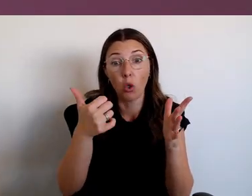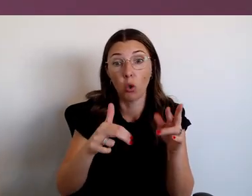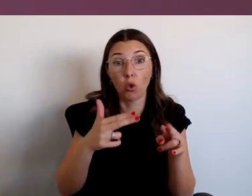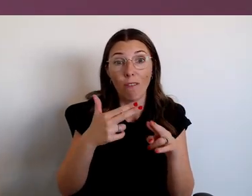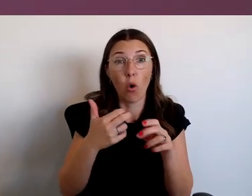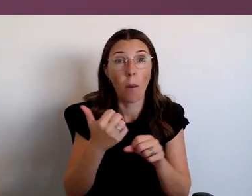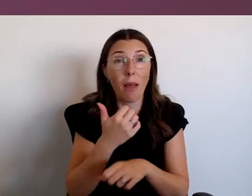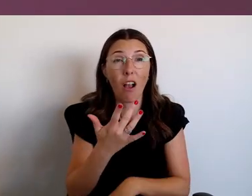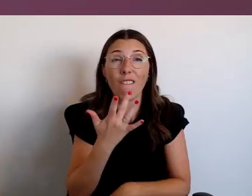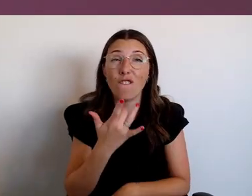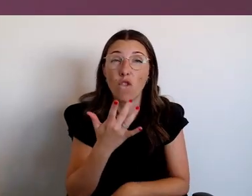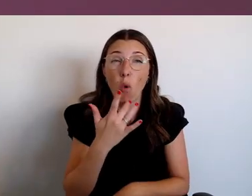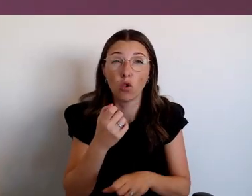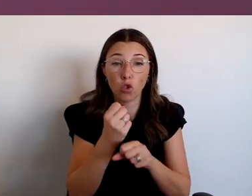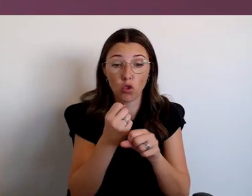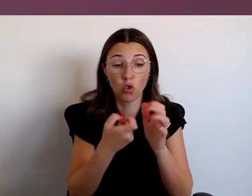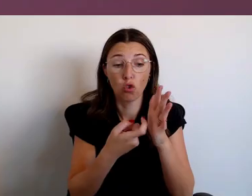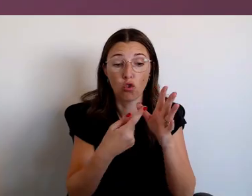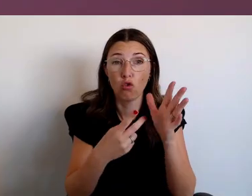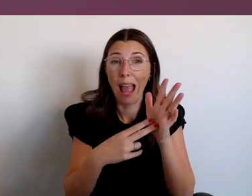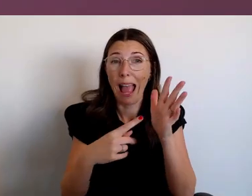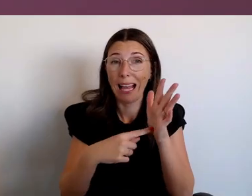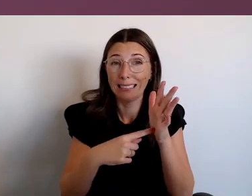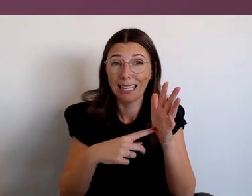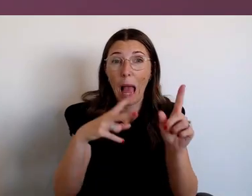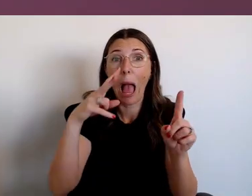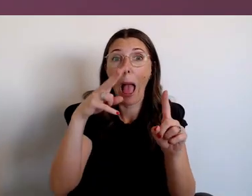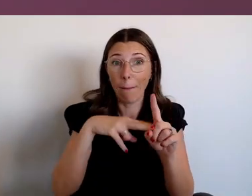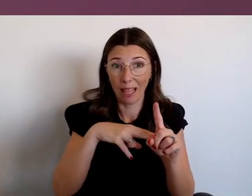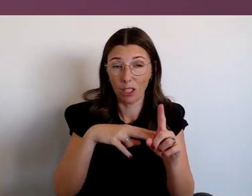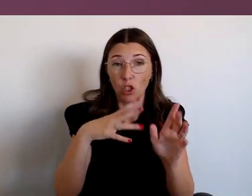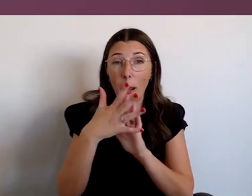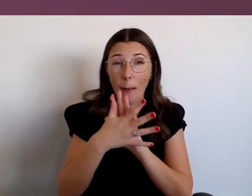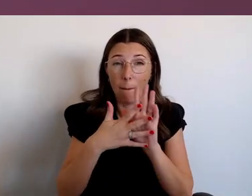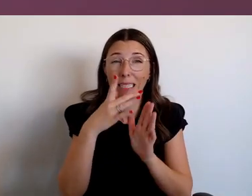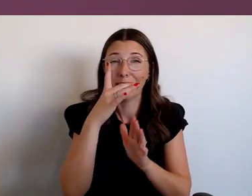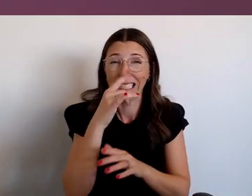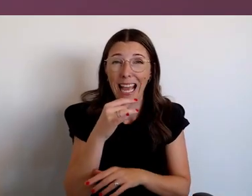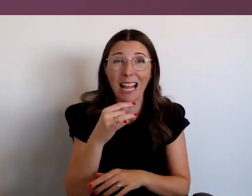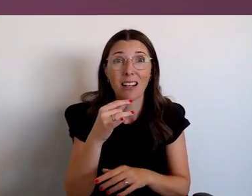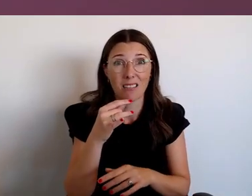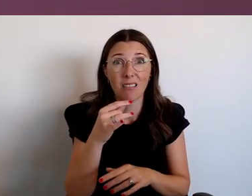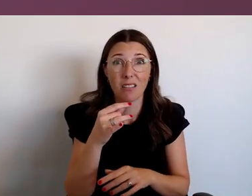falsified grant applications, enabling fraudulent access to government funding.